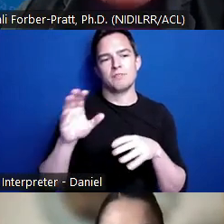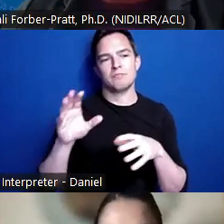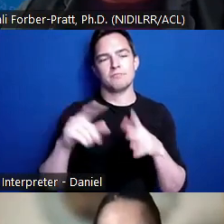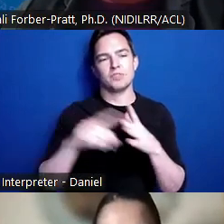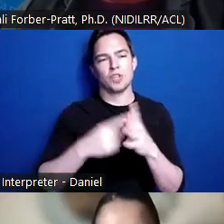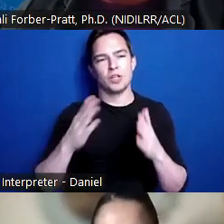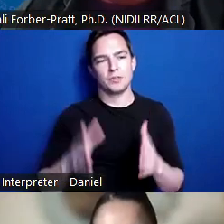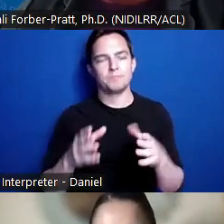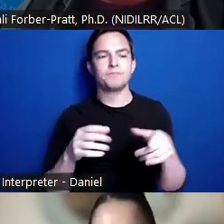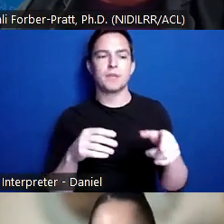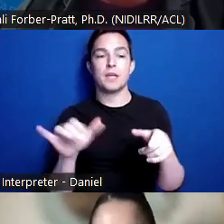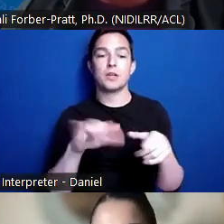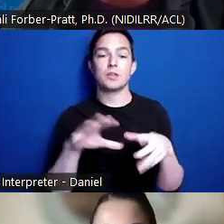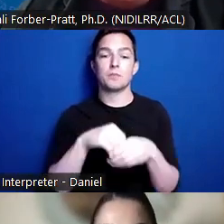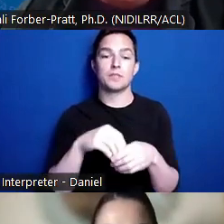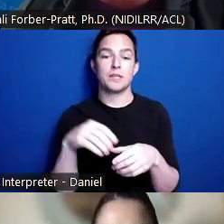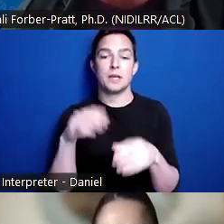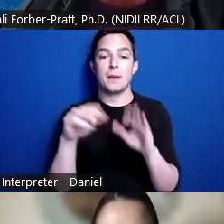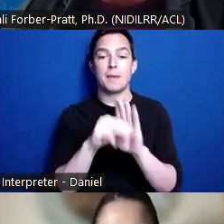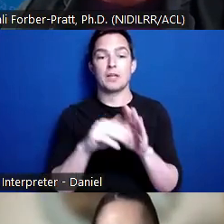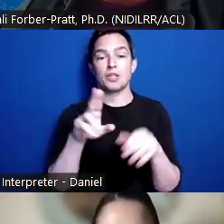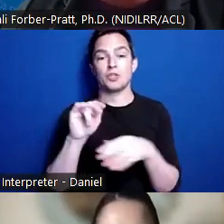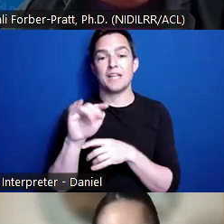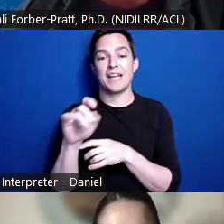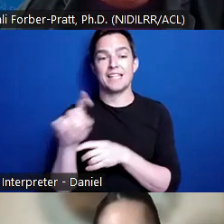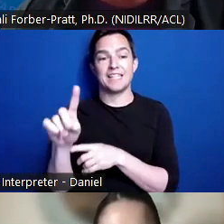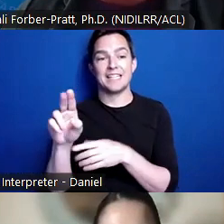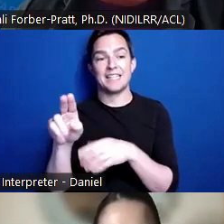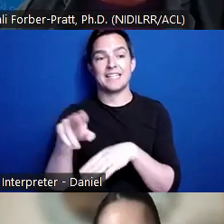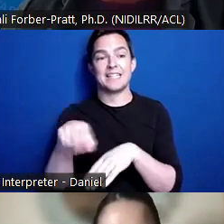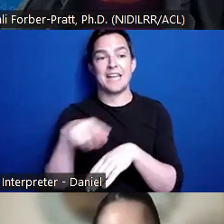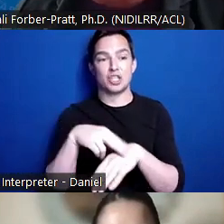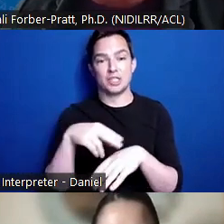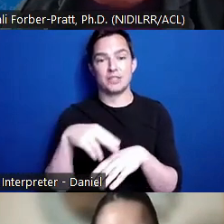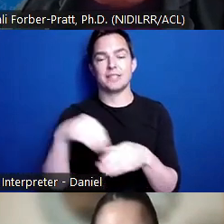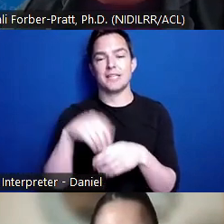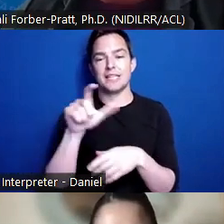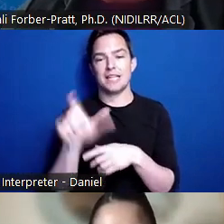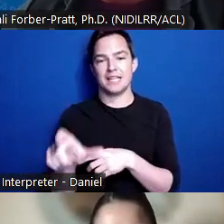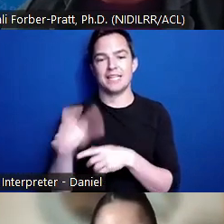participated in the Model United Nations program in Italy and quite literally returned just a few